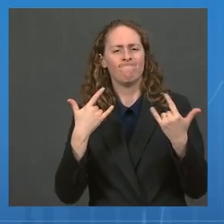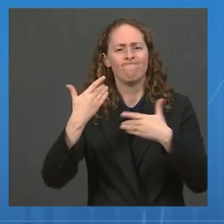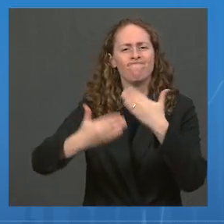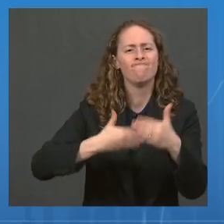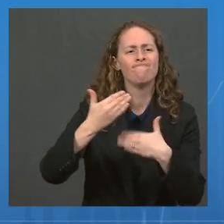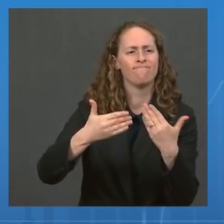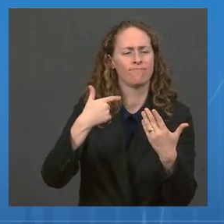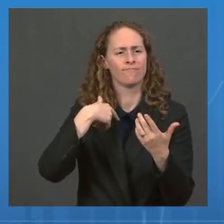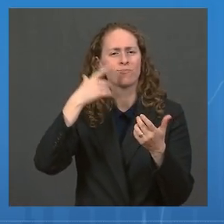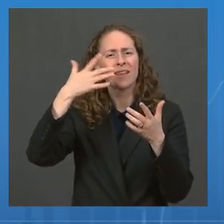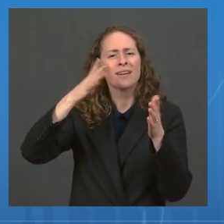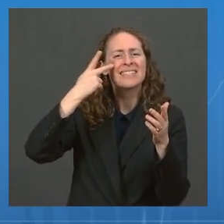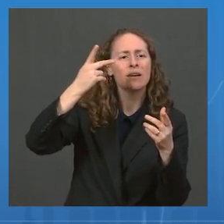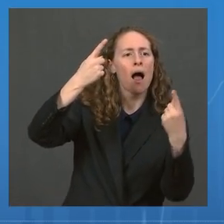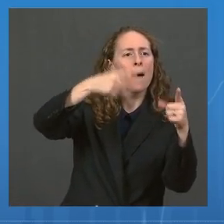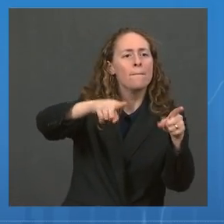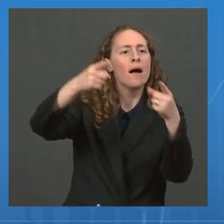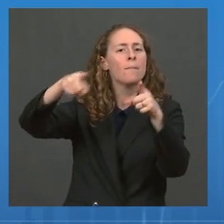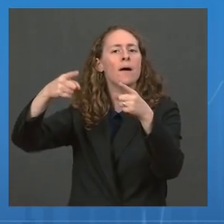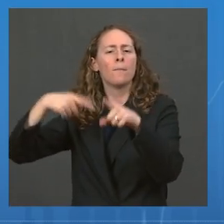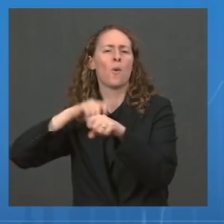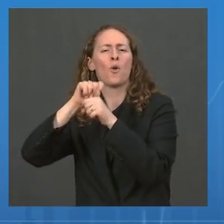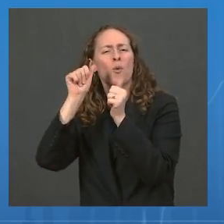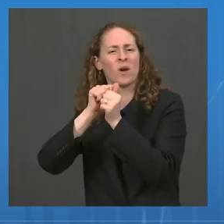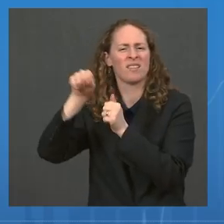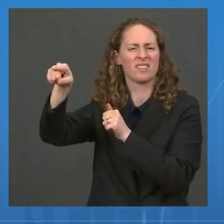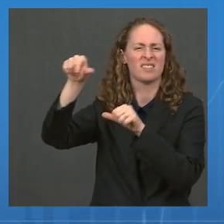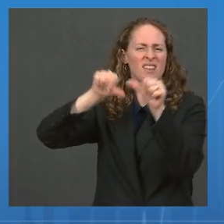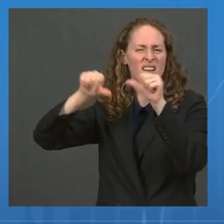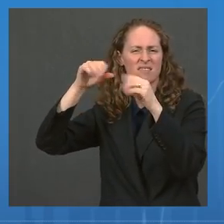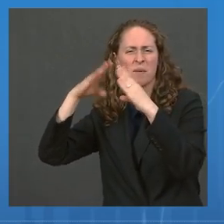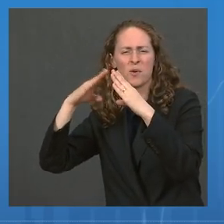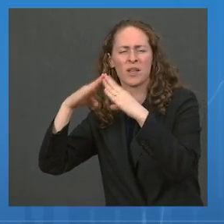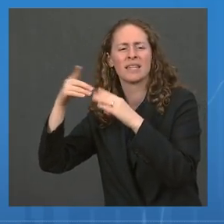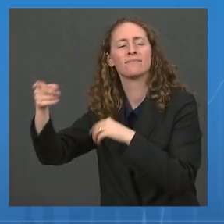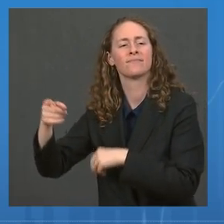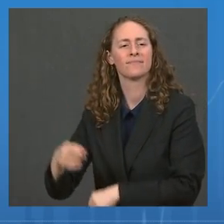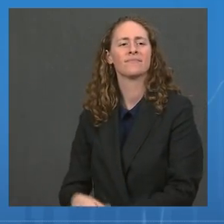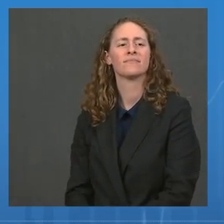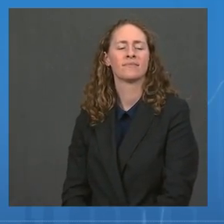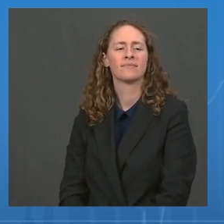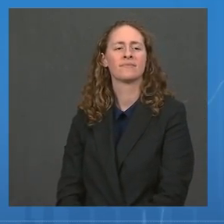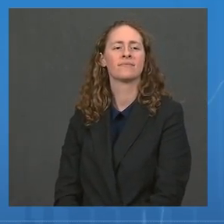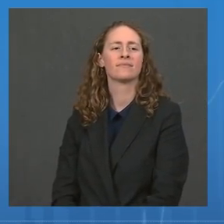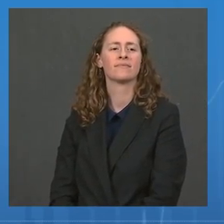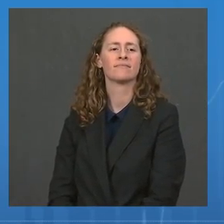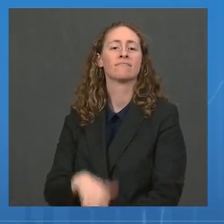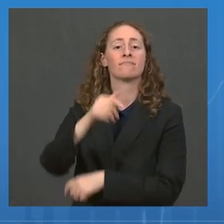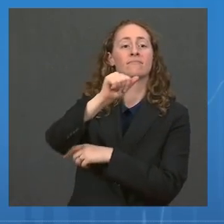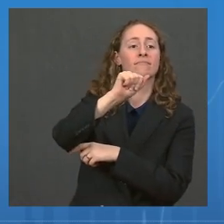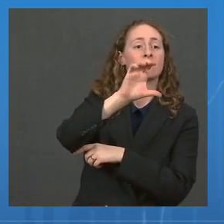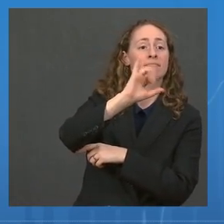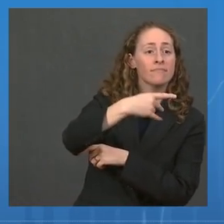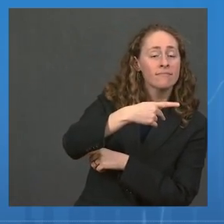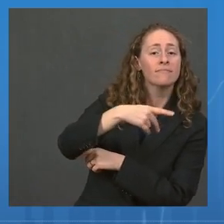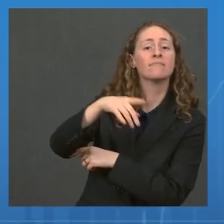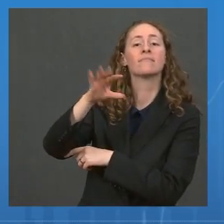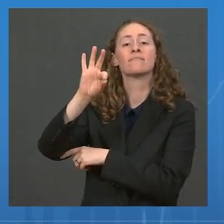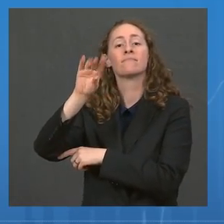Over the past two weeks, ACIP, our advisory committee, and the FDA only reviewed data for the Pfizer-BioNTech vaccine.